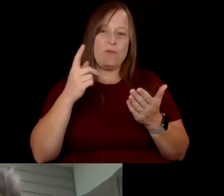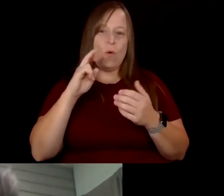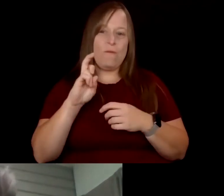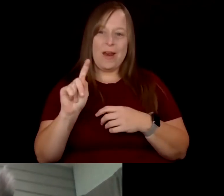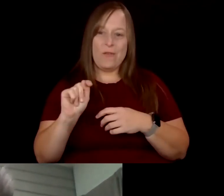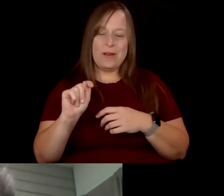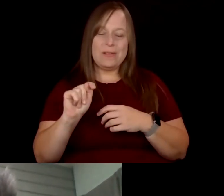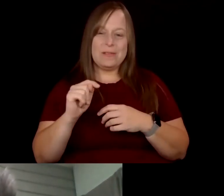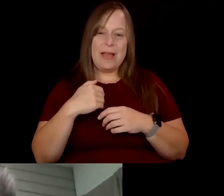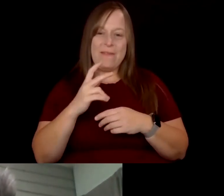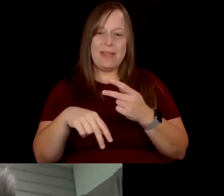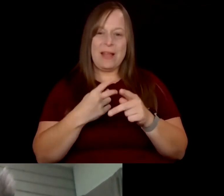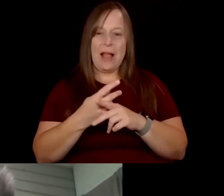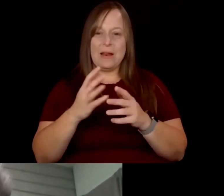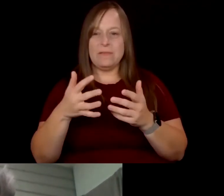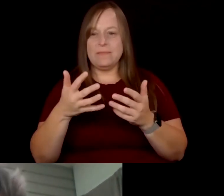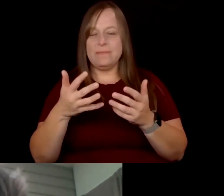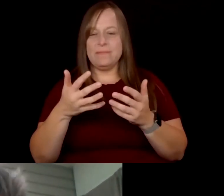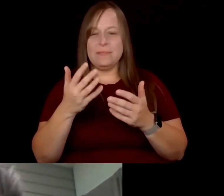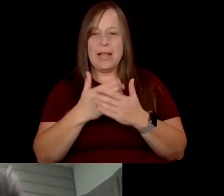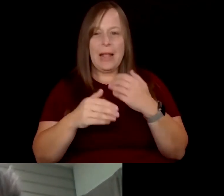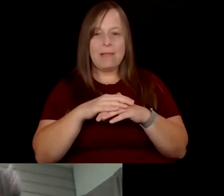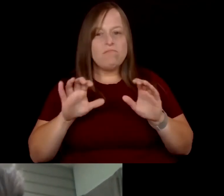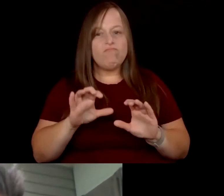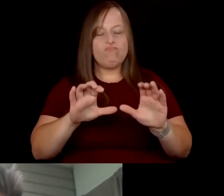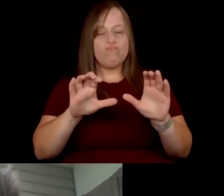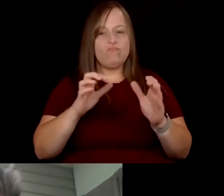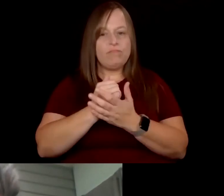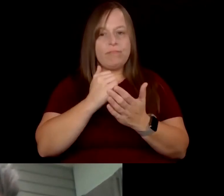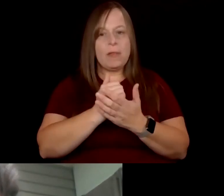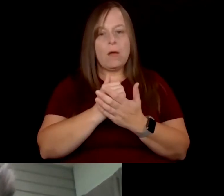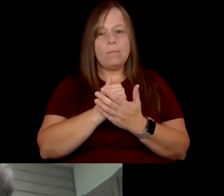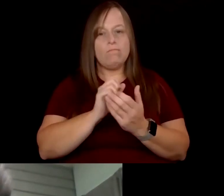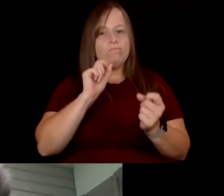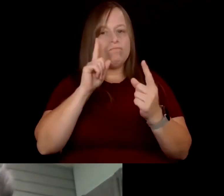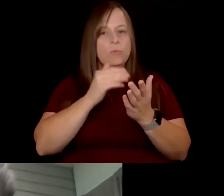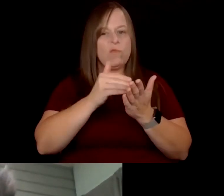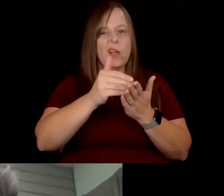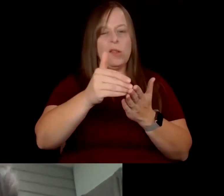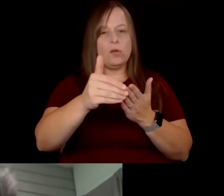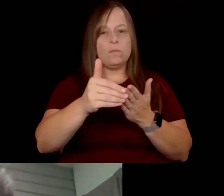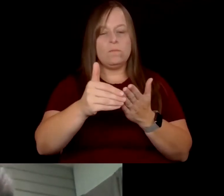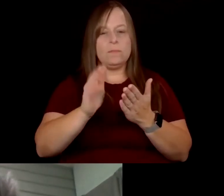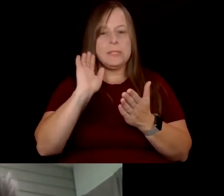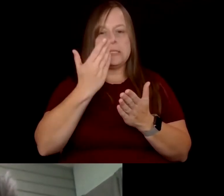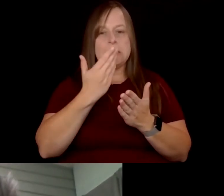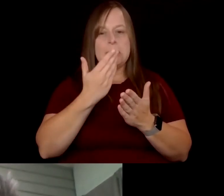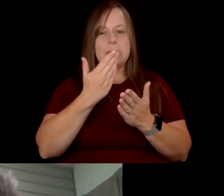so having that kind of hands-on help on a regular basis seemed to really put our veterans